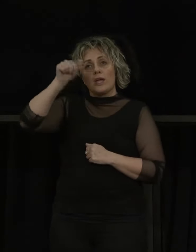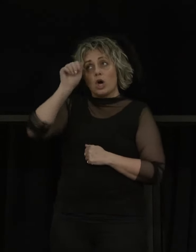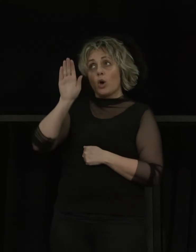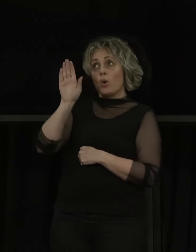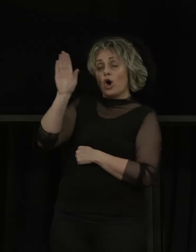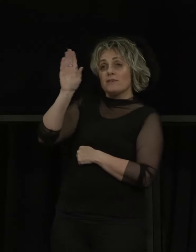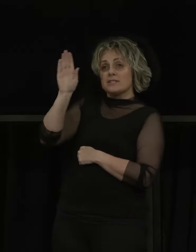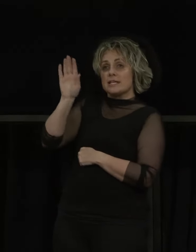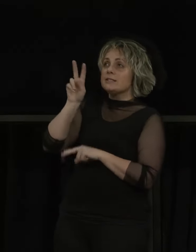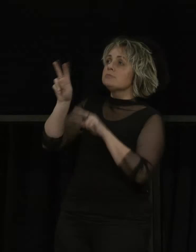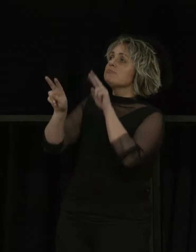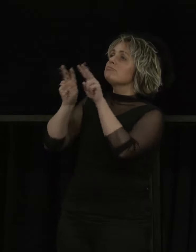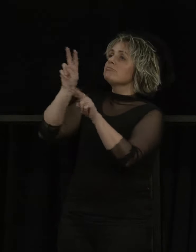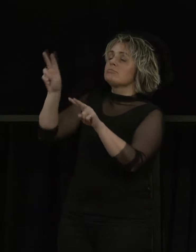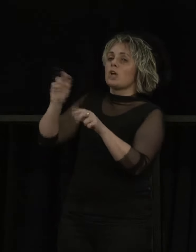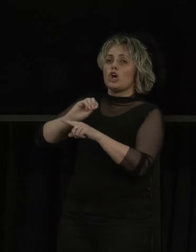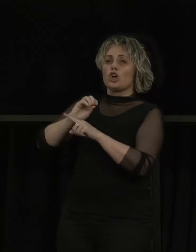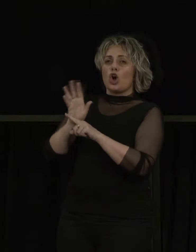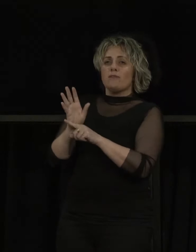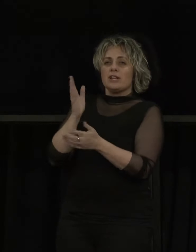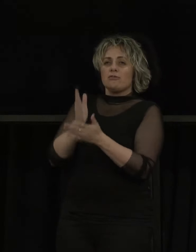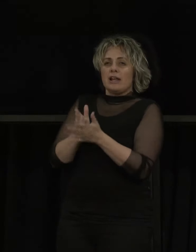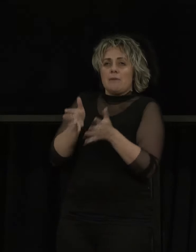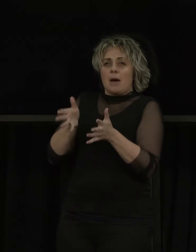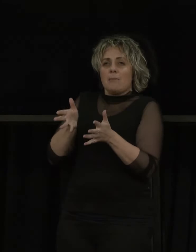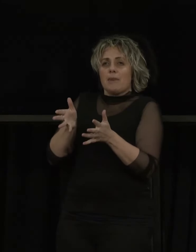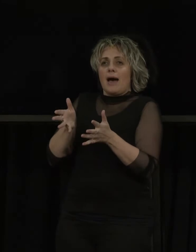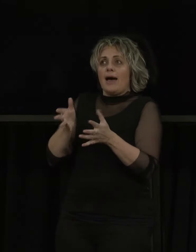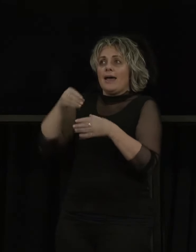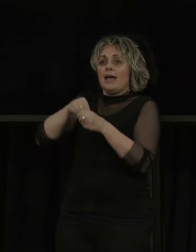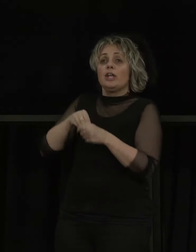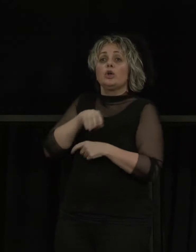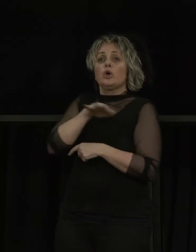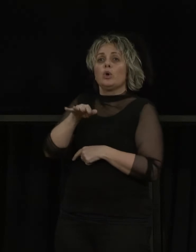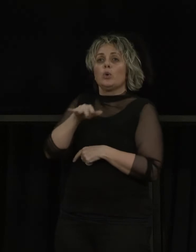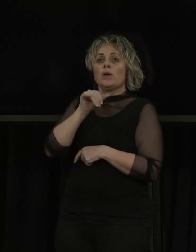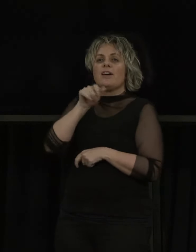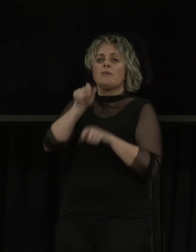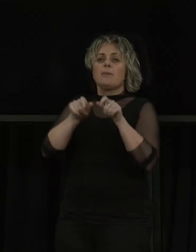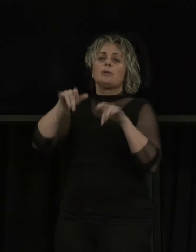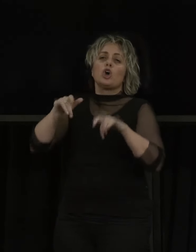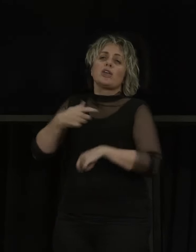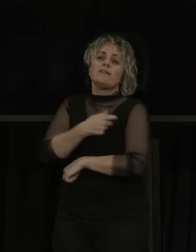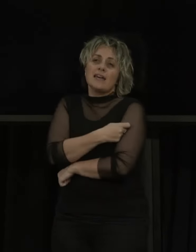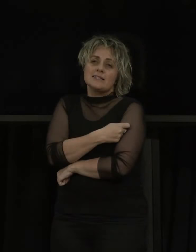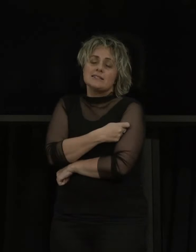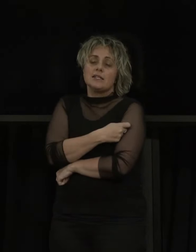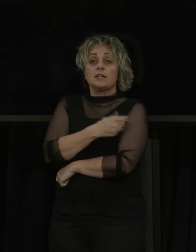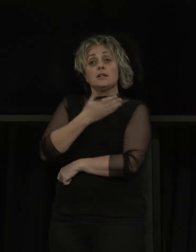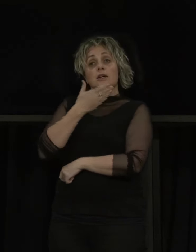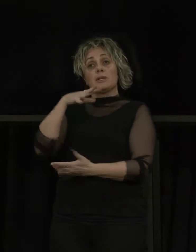coverings and keeping track of where you've been. We know from experience